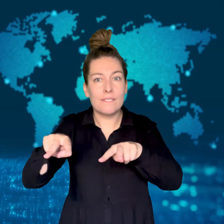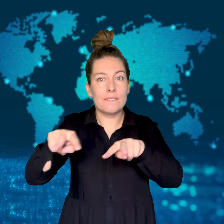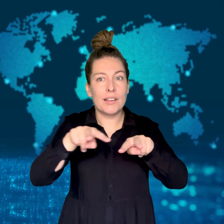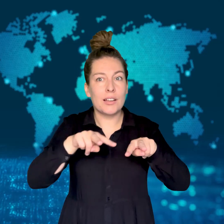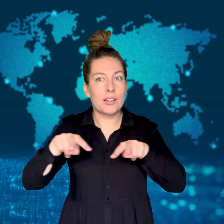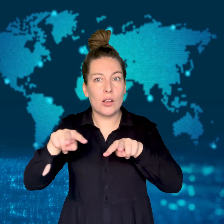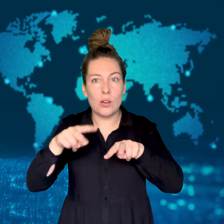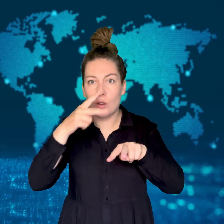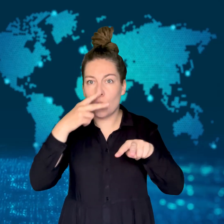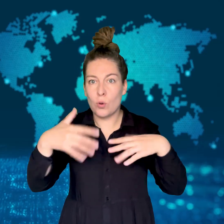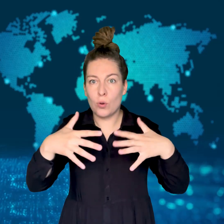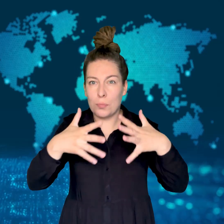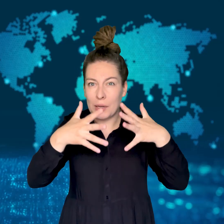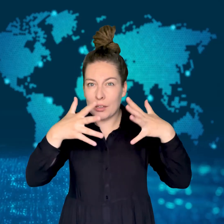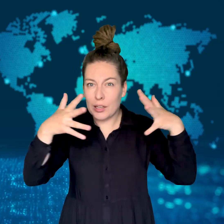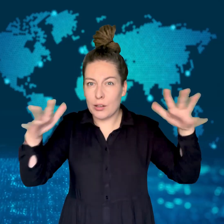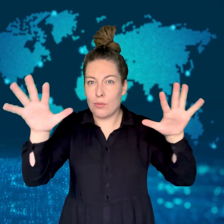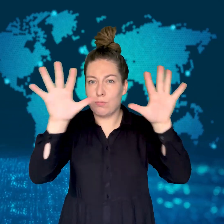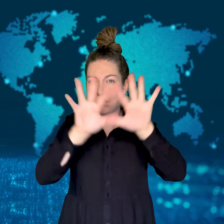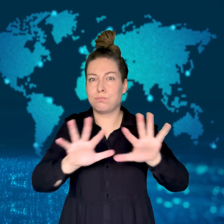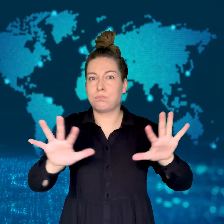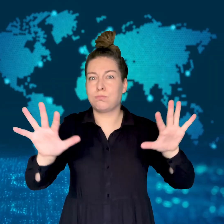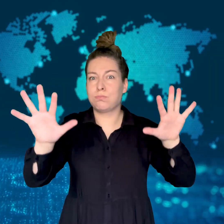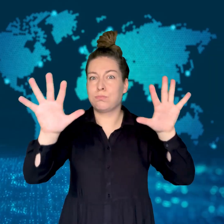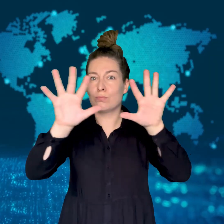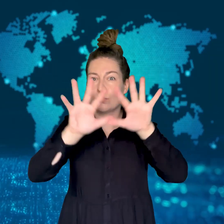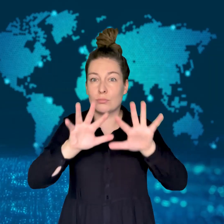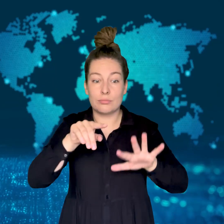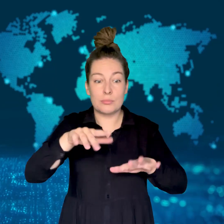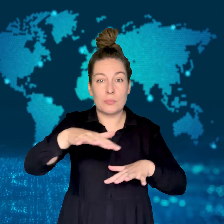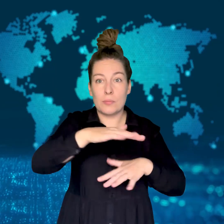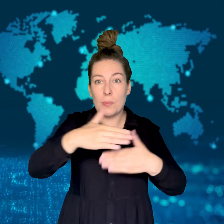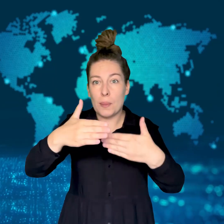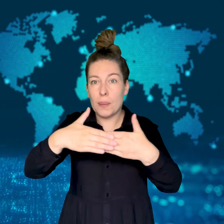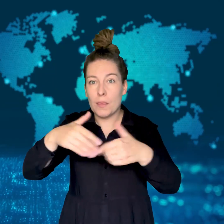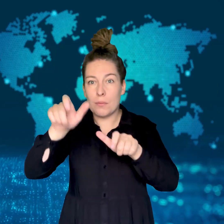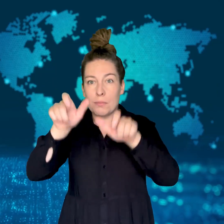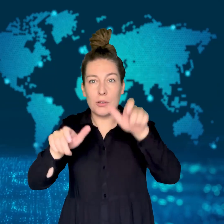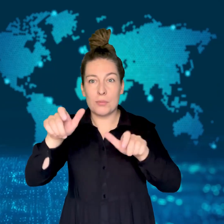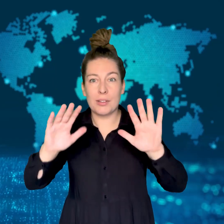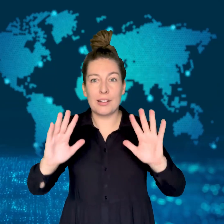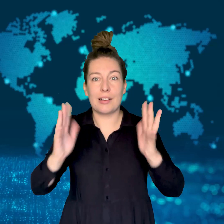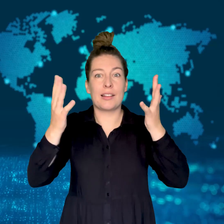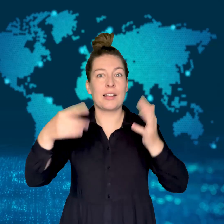People living nearby were told to close windows because of